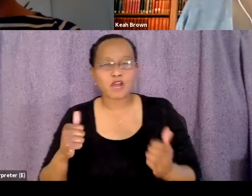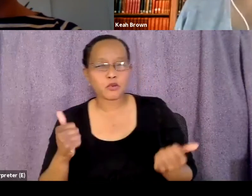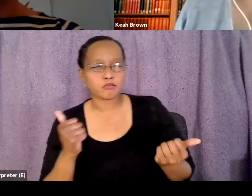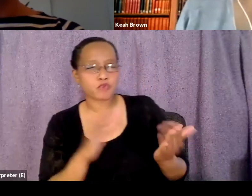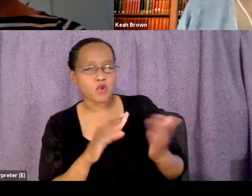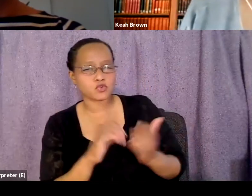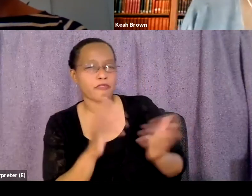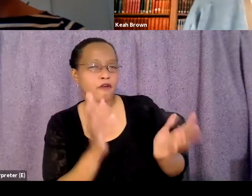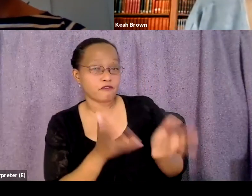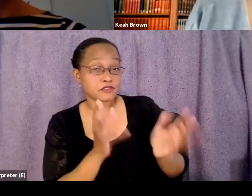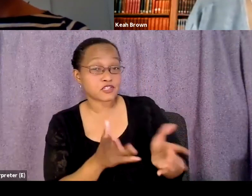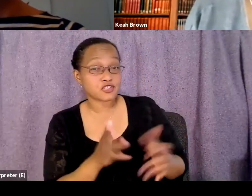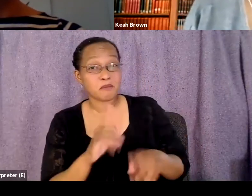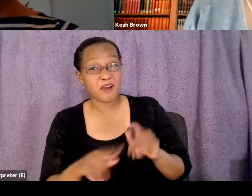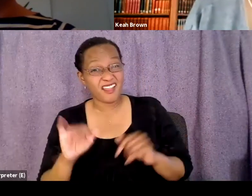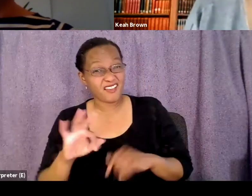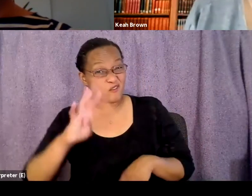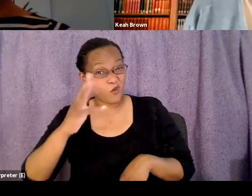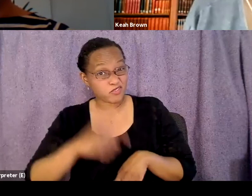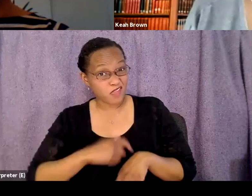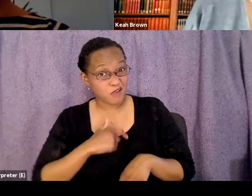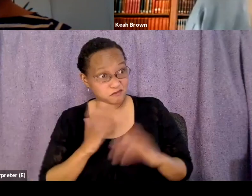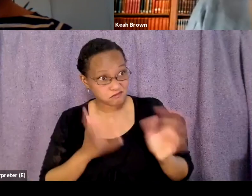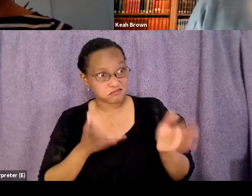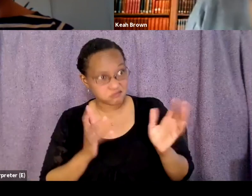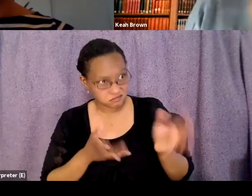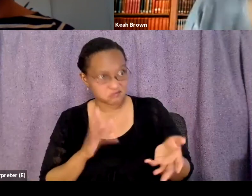not working out for the fourth or so time I move forward.